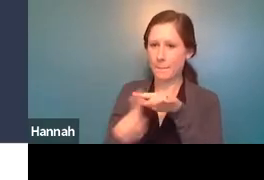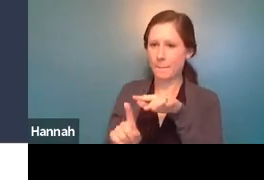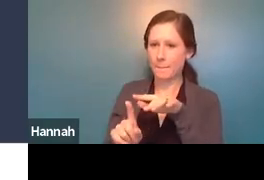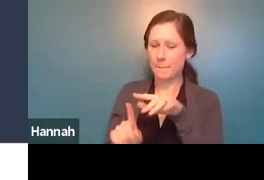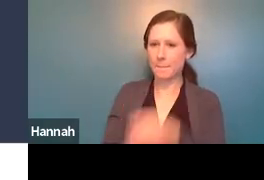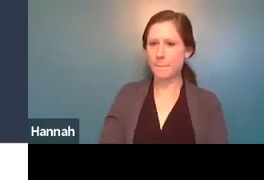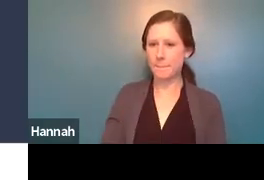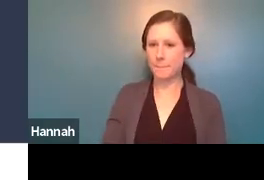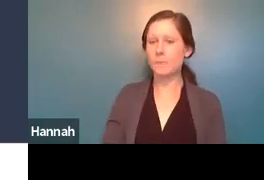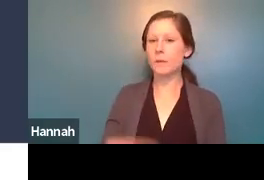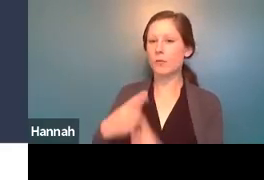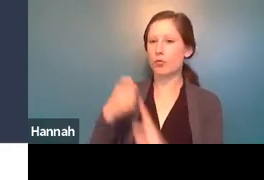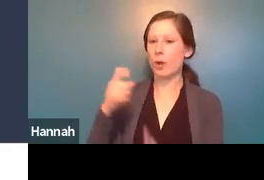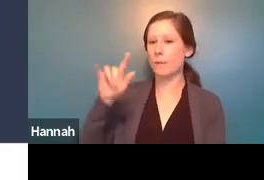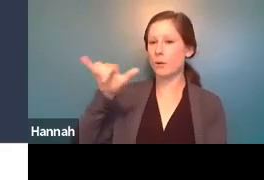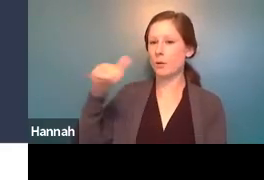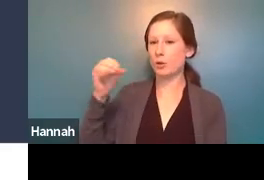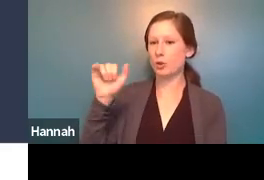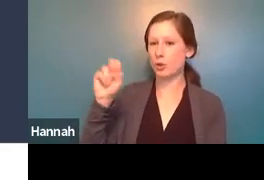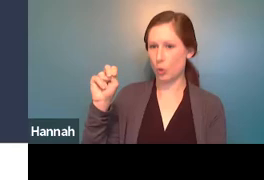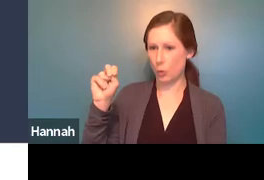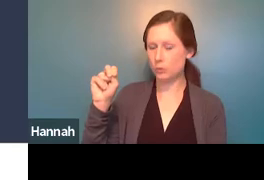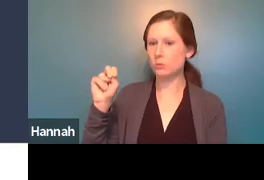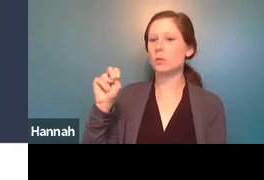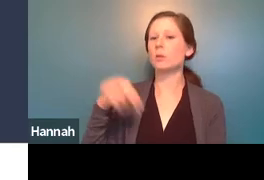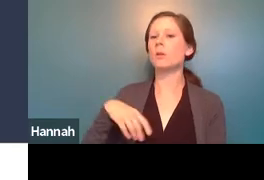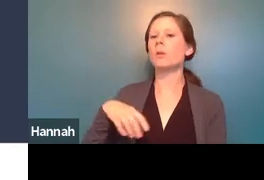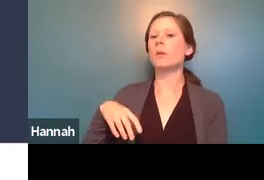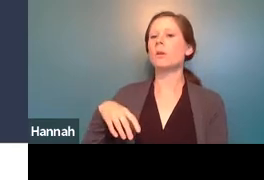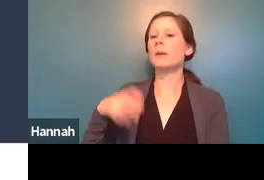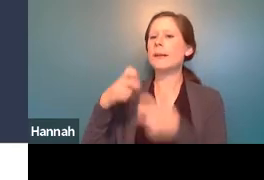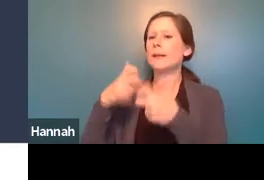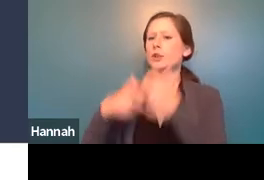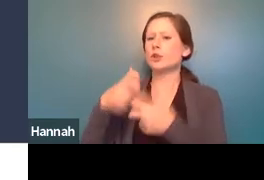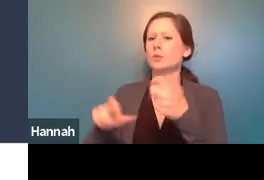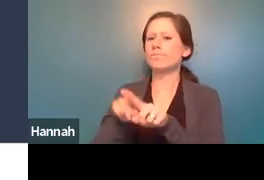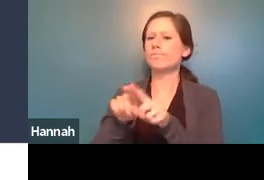This actually comes from Joan as well. The issue is also how to manage people's proximity to each